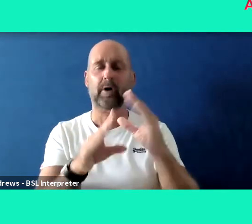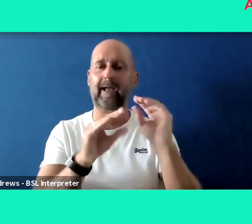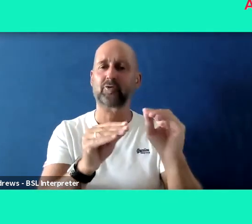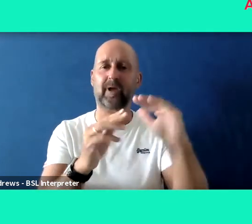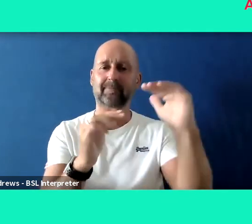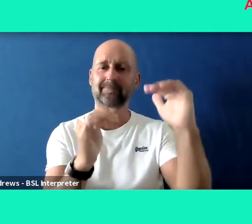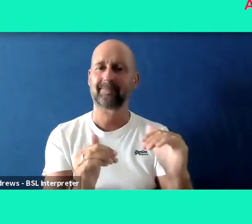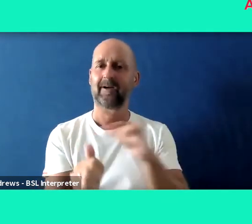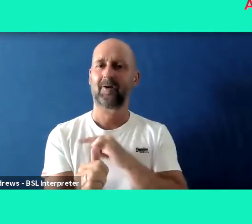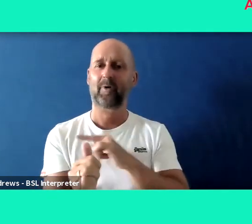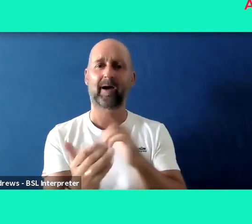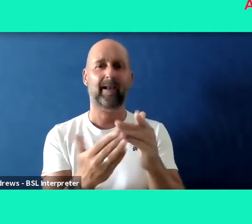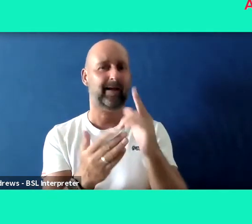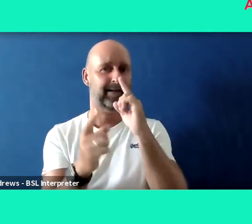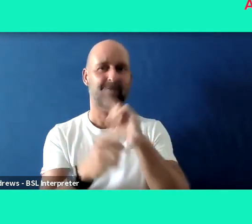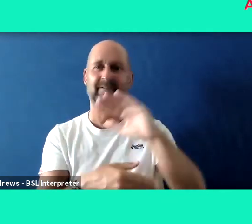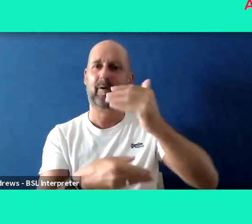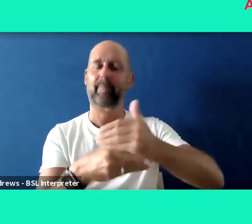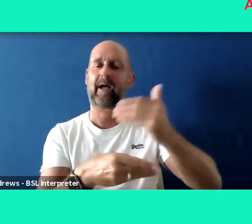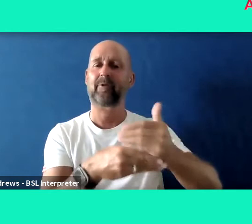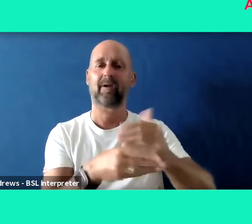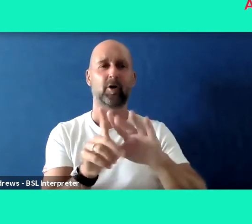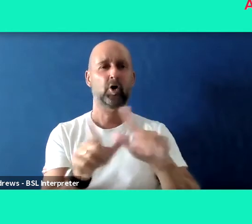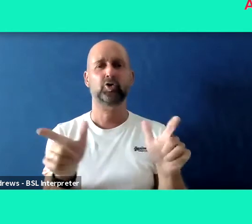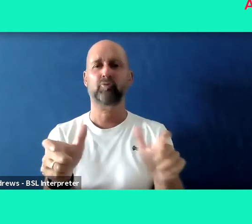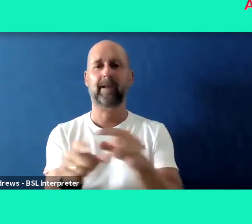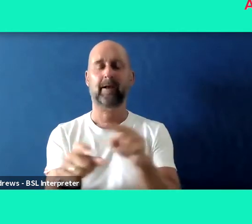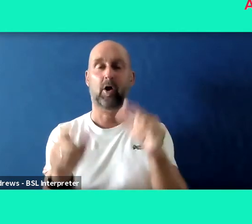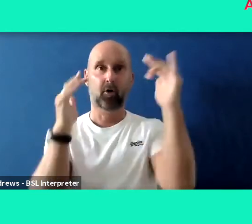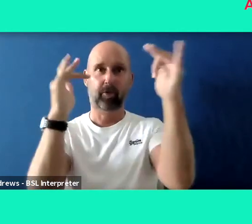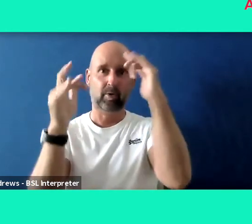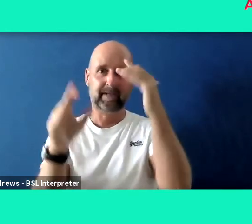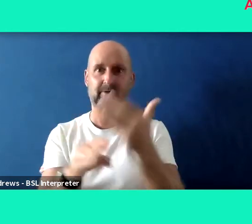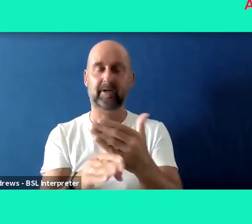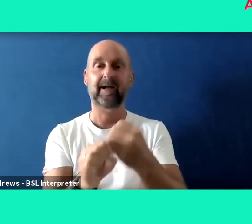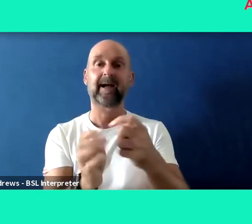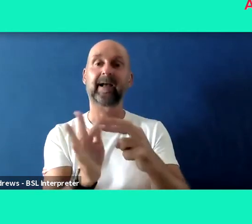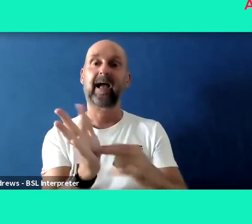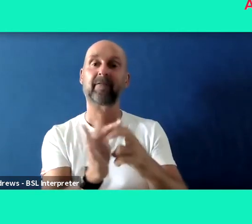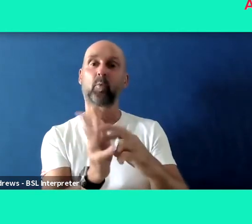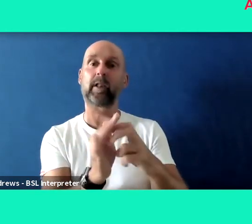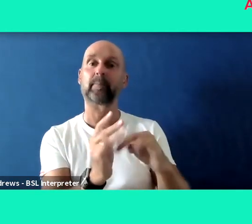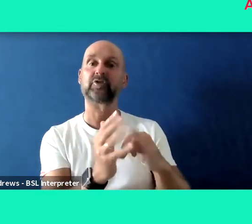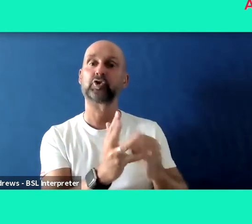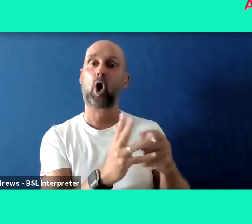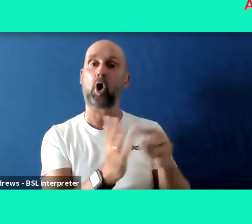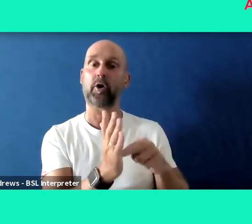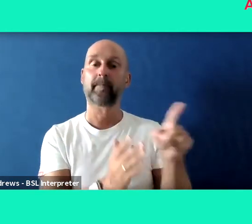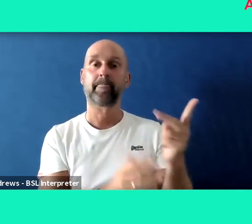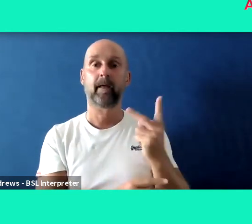and acting as a kind of invisible barrier constraining thought and action.” Gavin Williamson, Secretary of State for Education, and I were raised at roughly the same